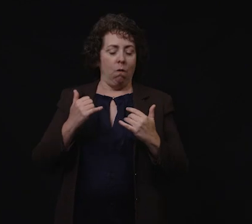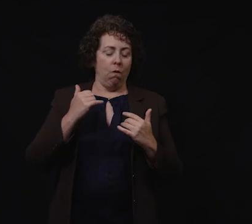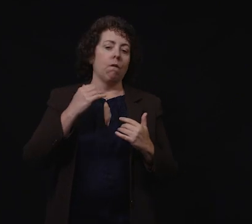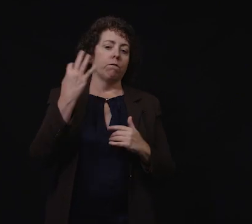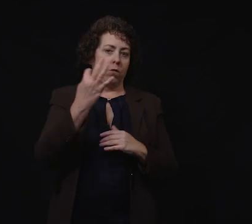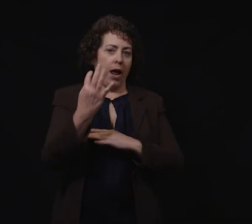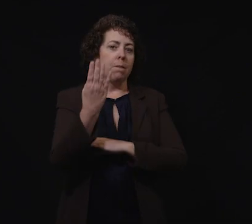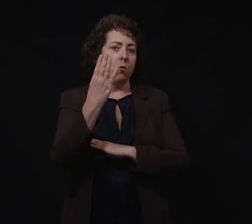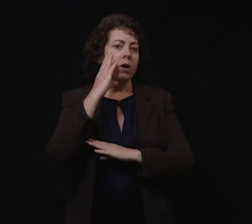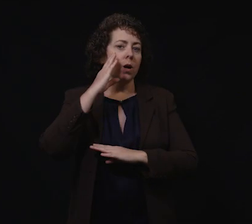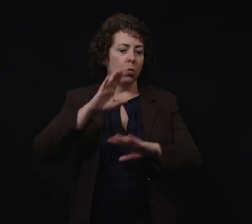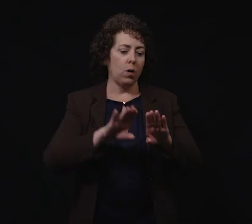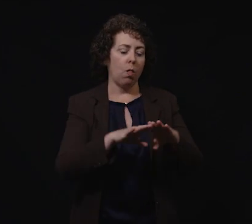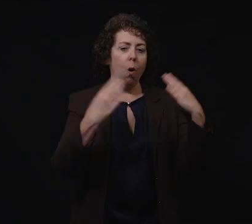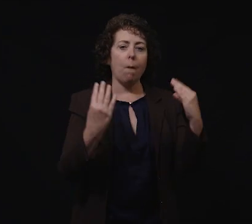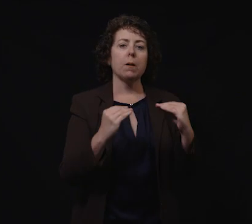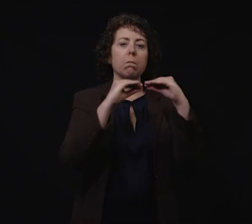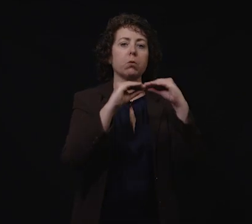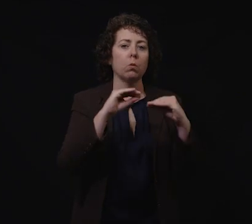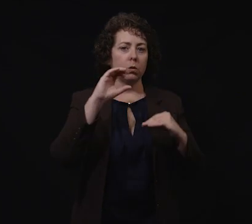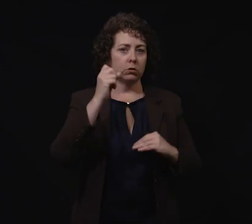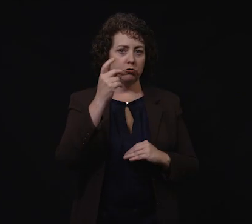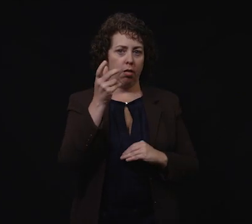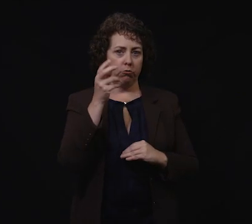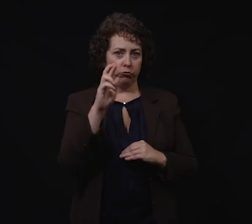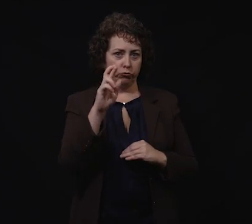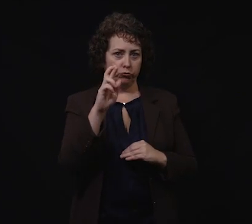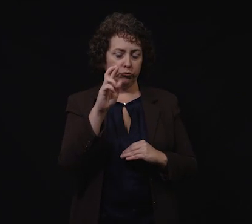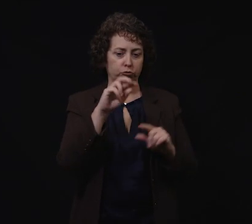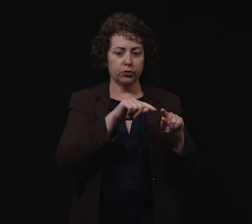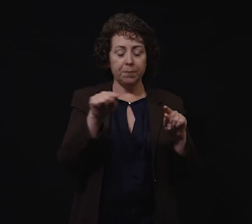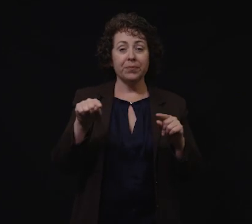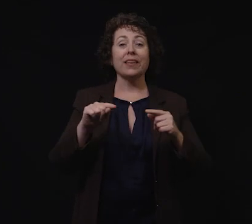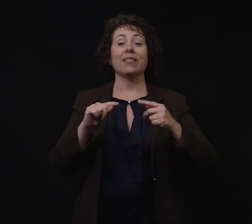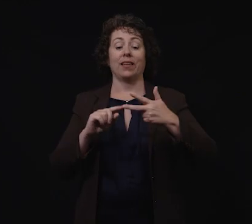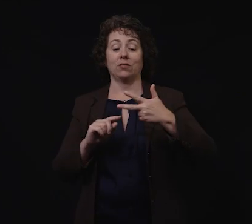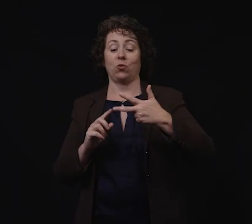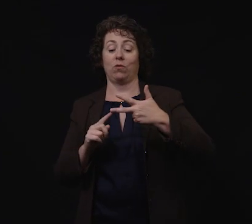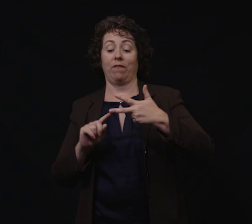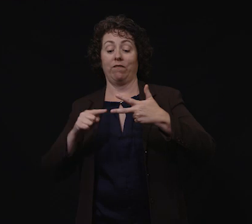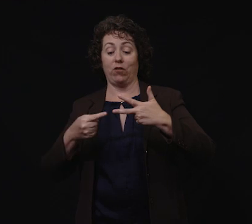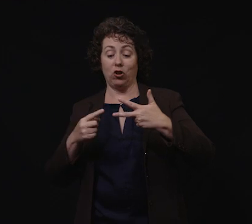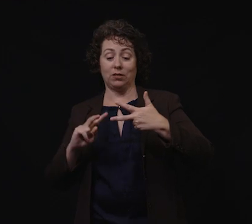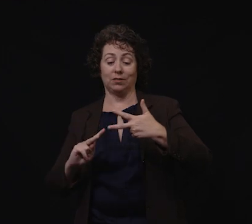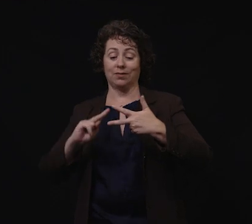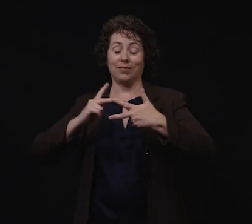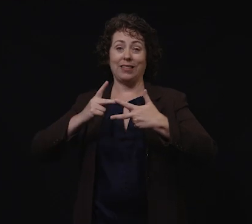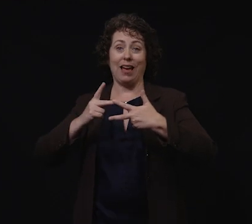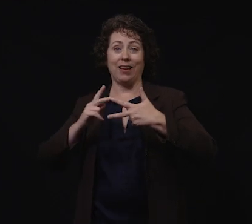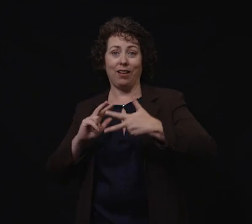so we'll have second tier of shelters and then we will have a third tier of shelters to open as